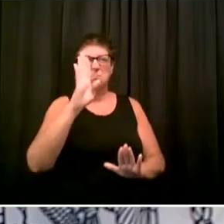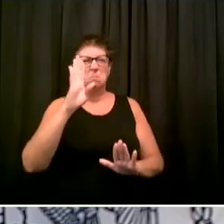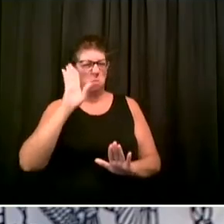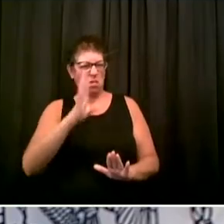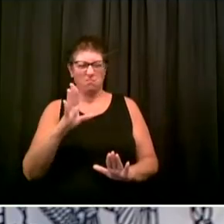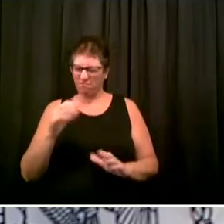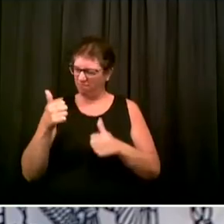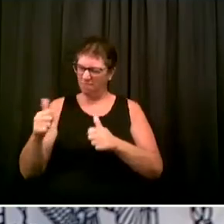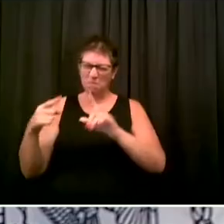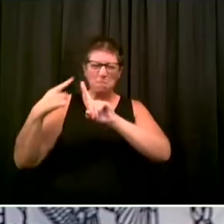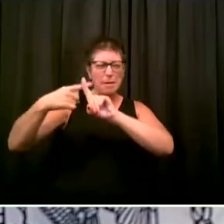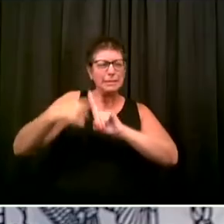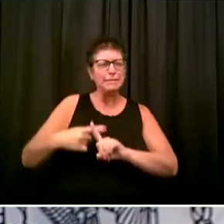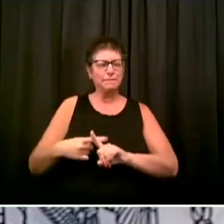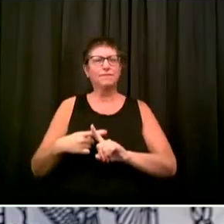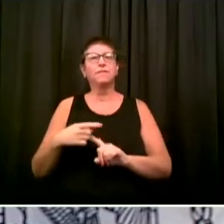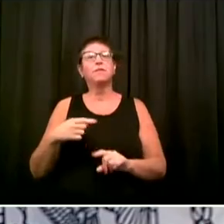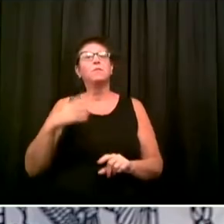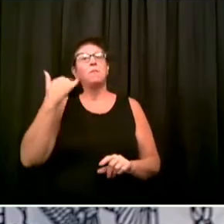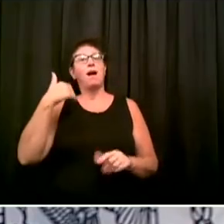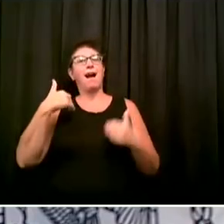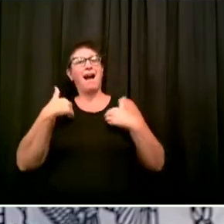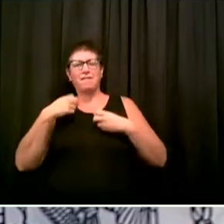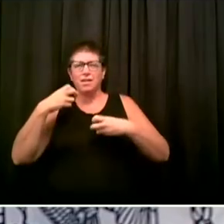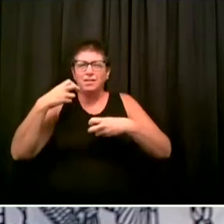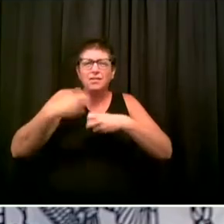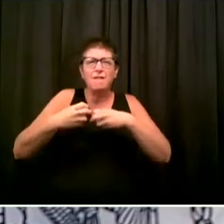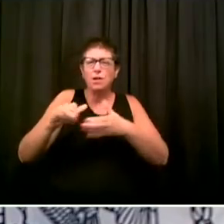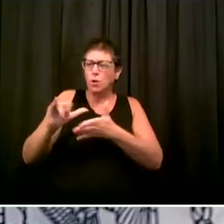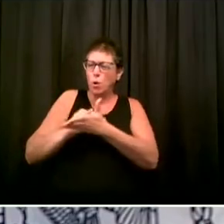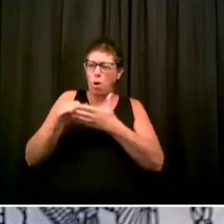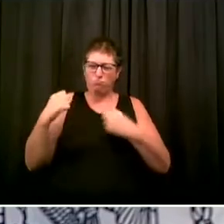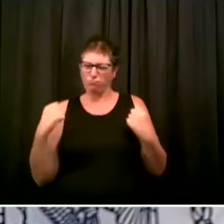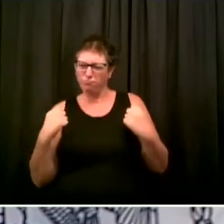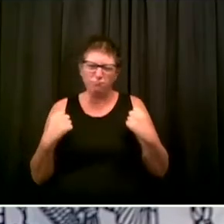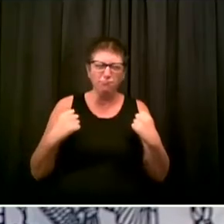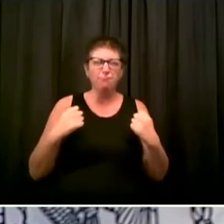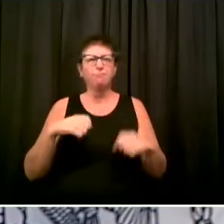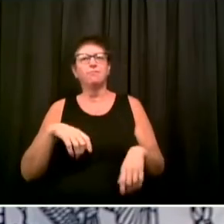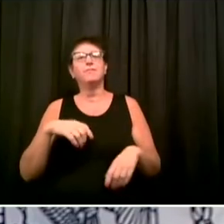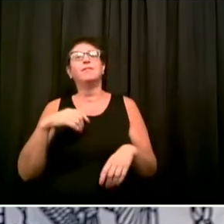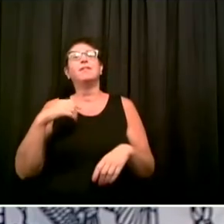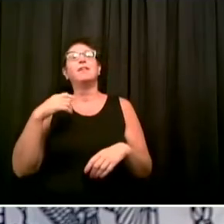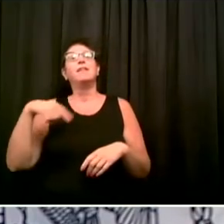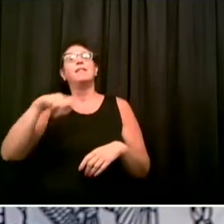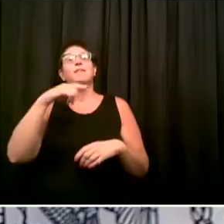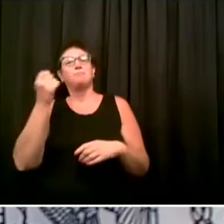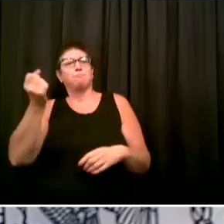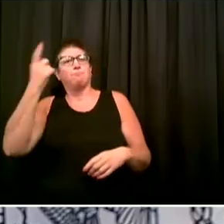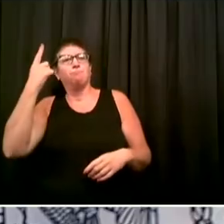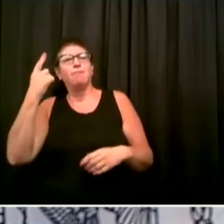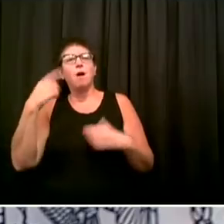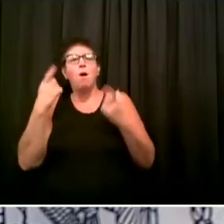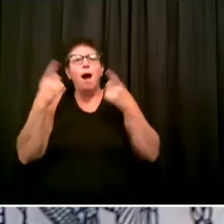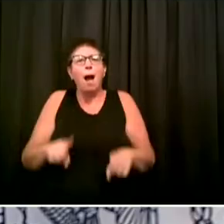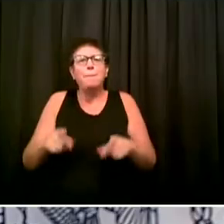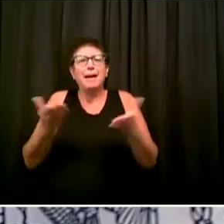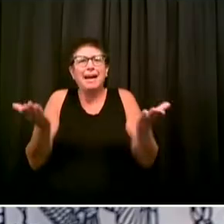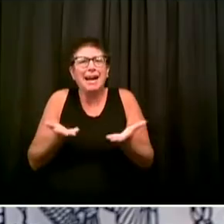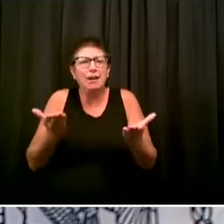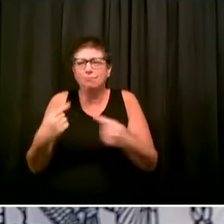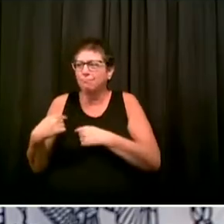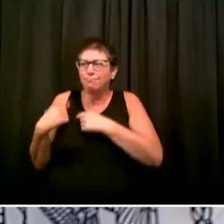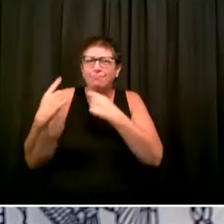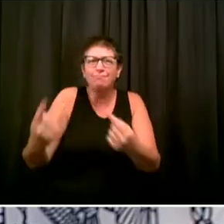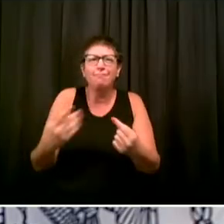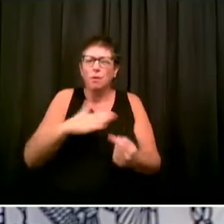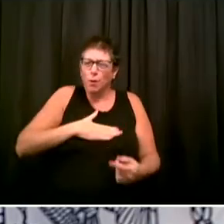IT WILL SURE AS HELL BEBACK.